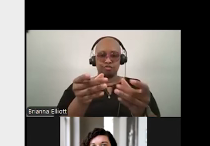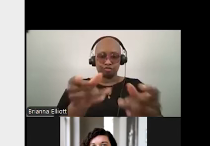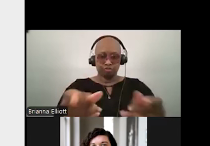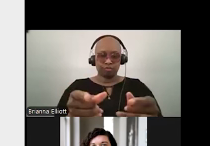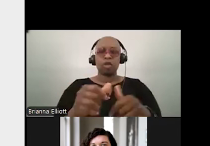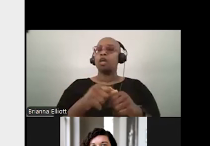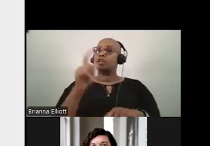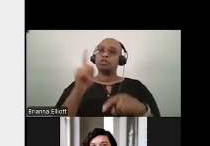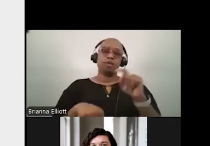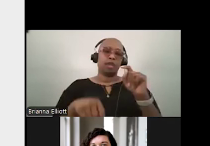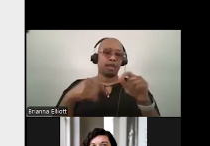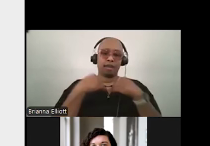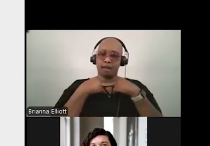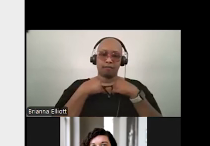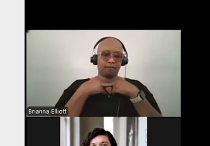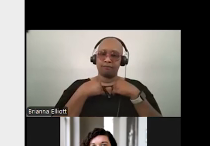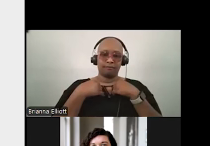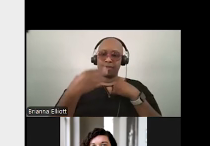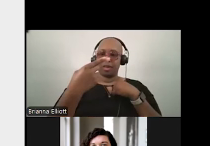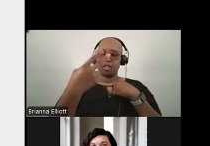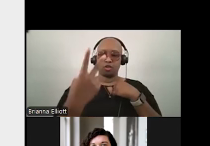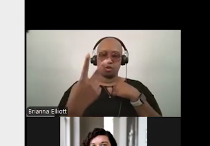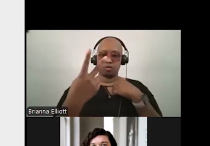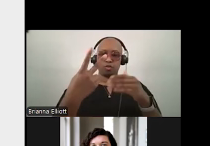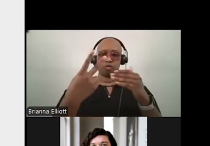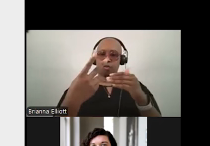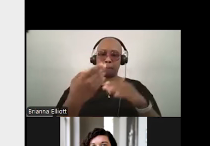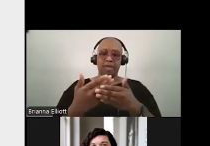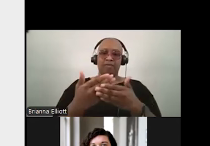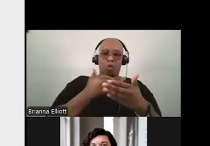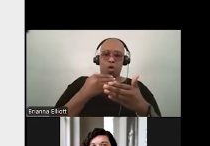a heading one. it will confuse the screen reader. It will be like, I'm I'm looking for a heading